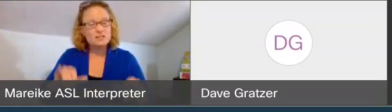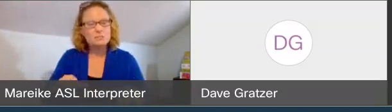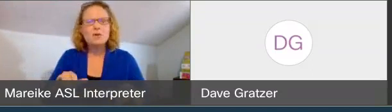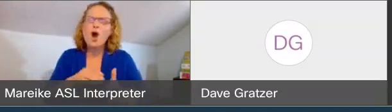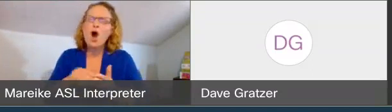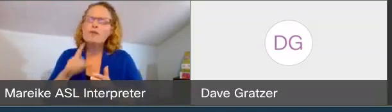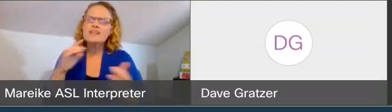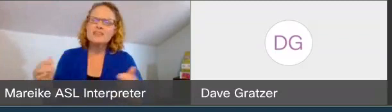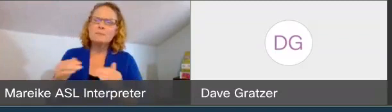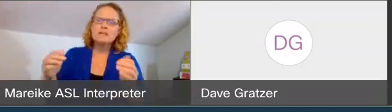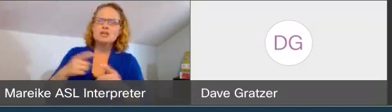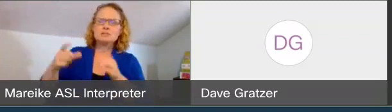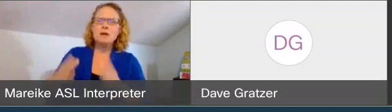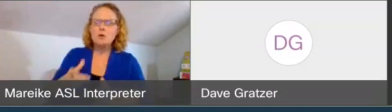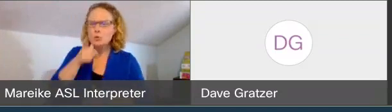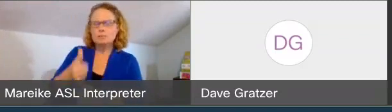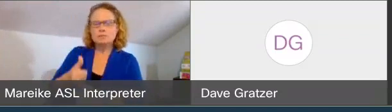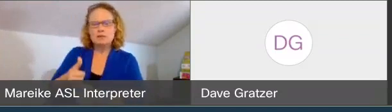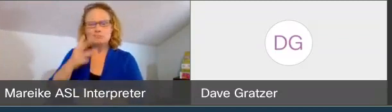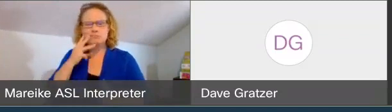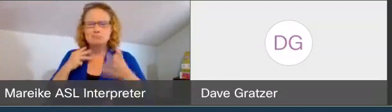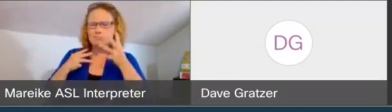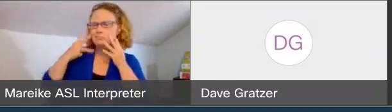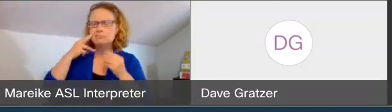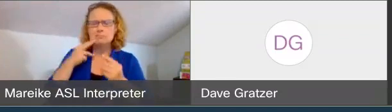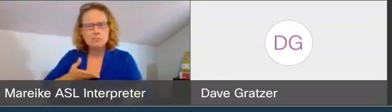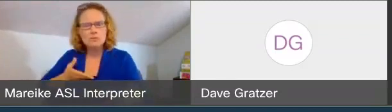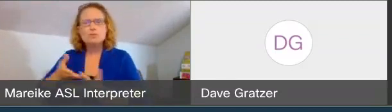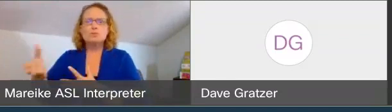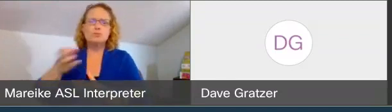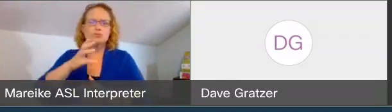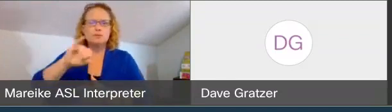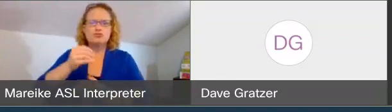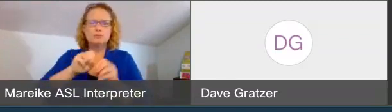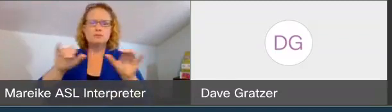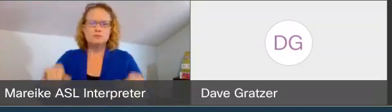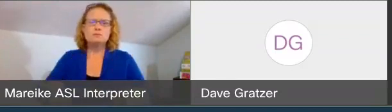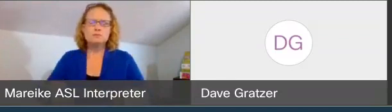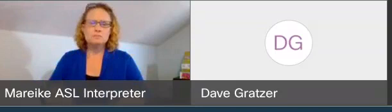who have a extremely high level of experience and expertise in navigating these systems. So